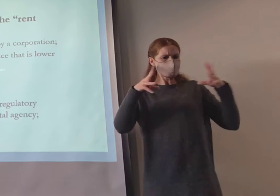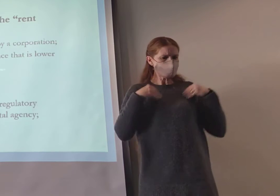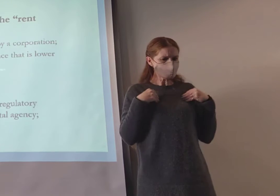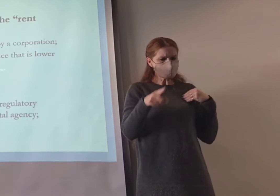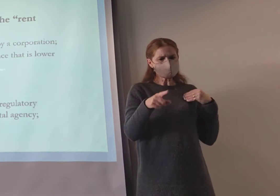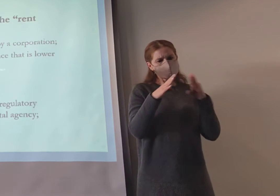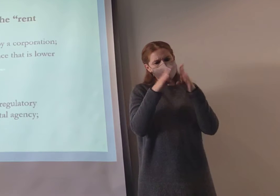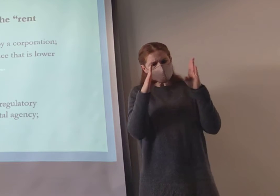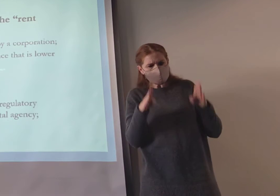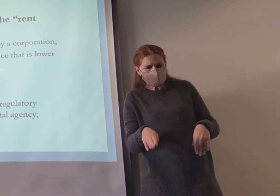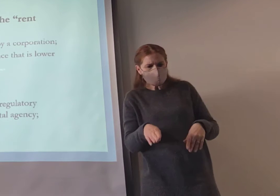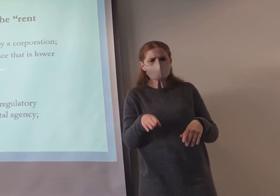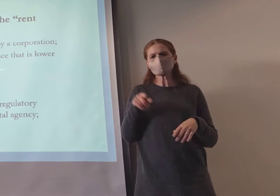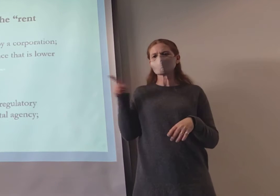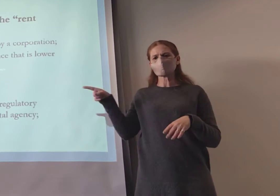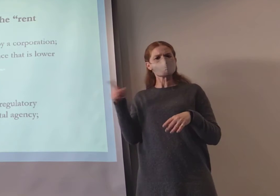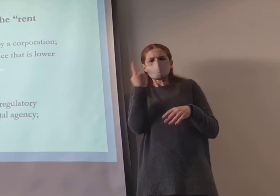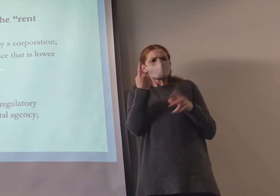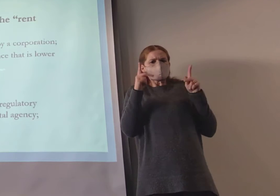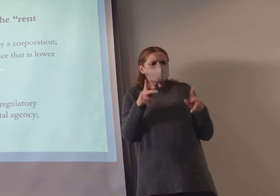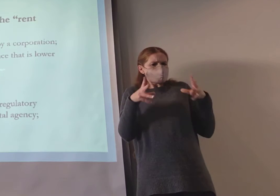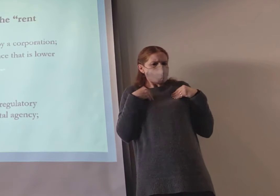that landlord can raise the rent as much as they want.